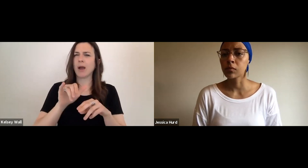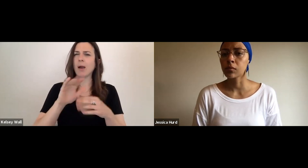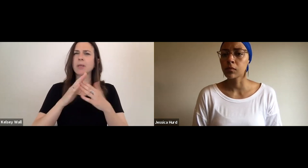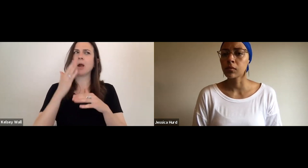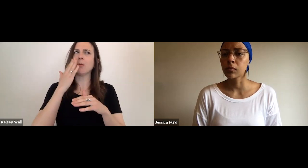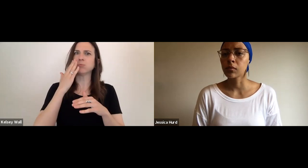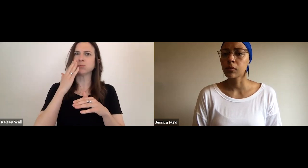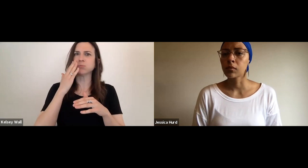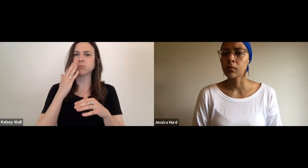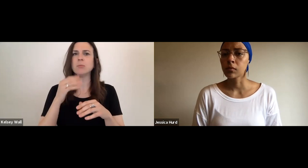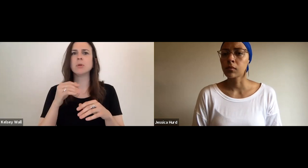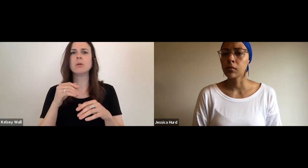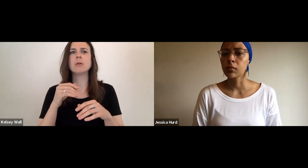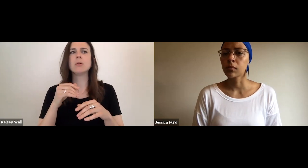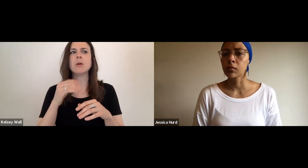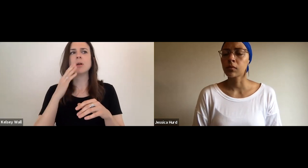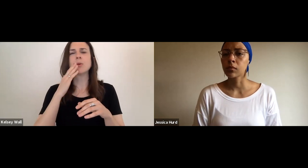and what you can do with it instead.